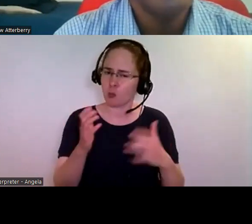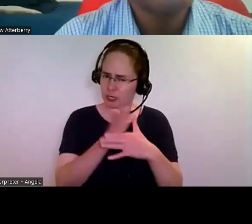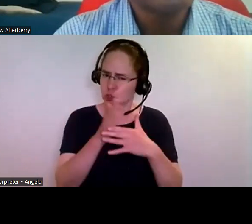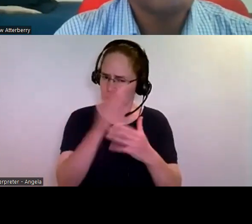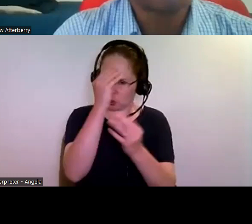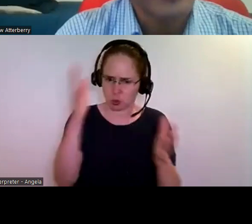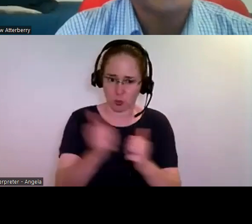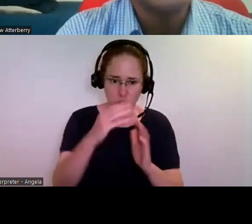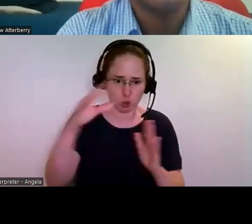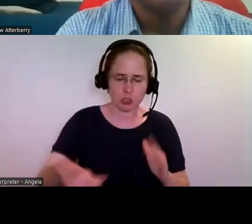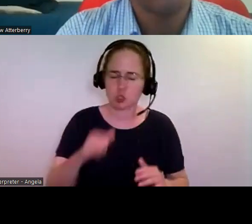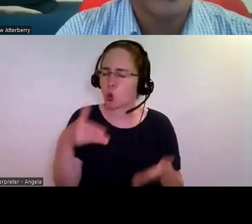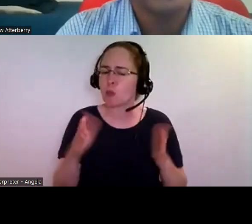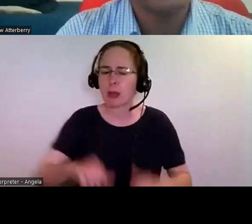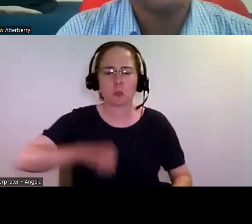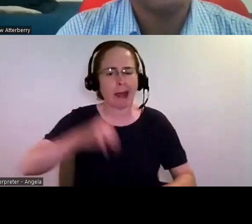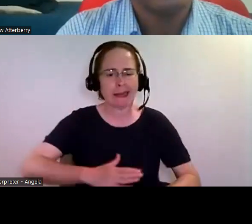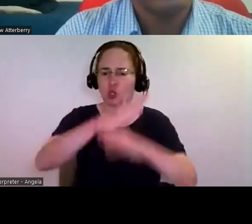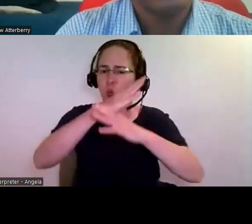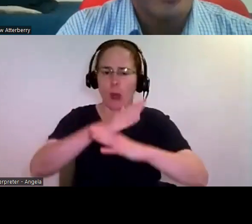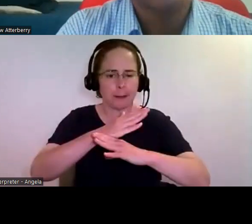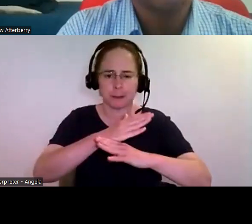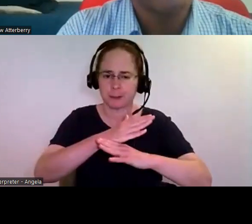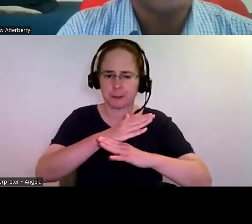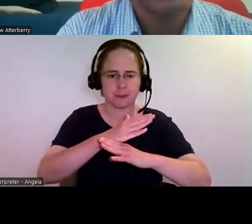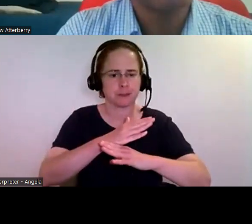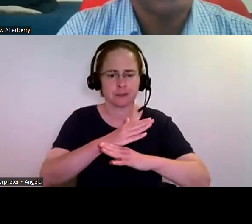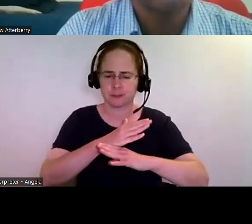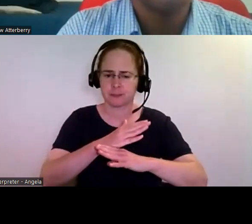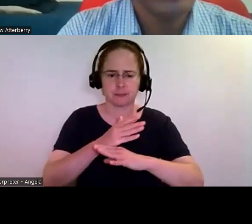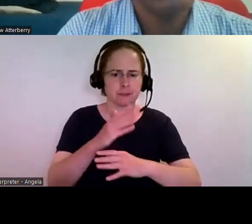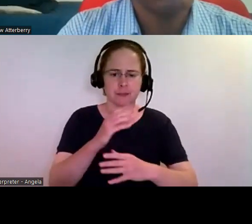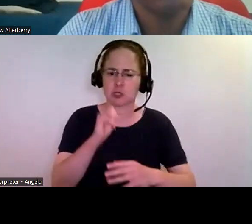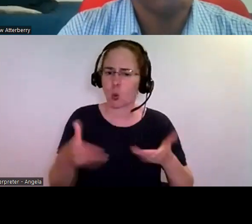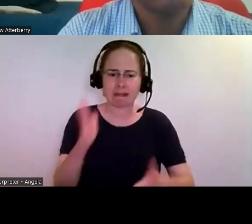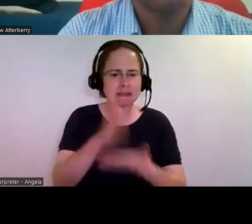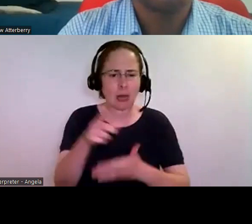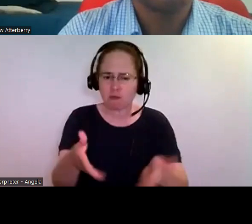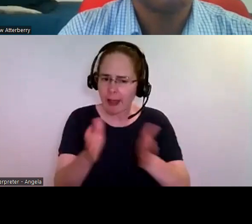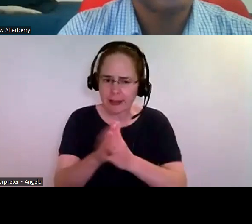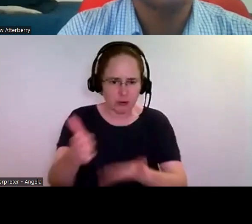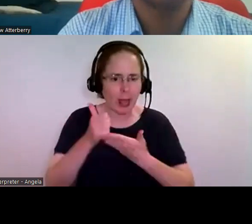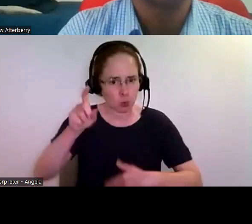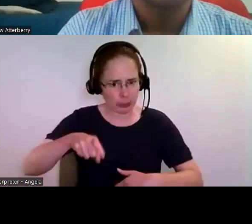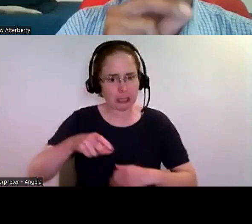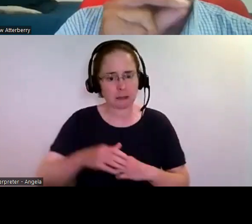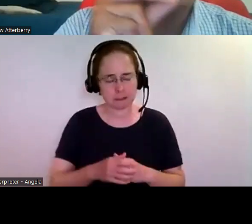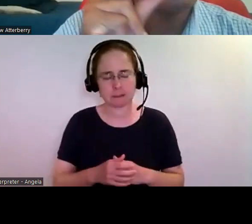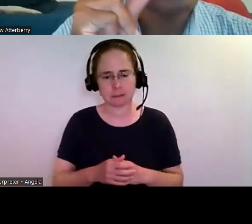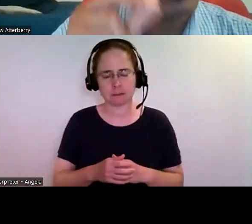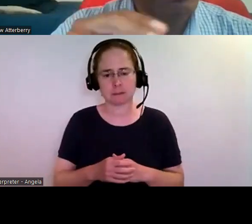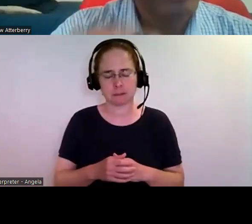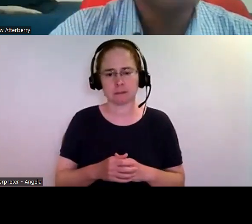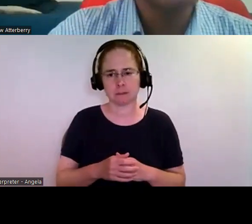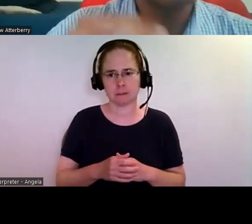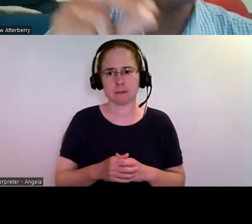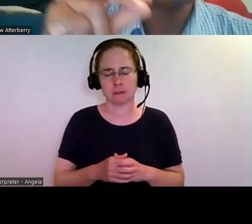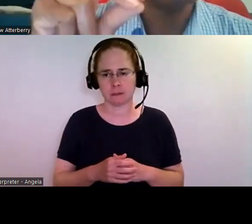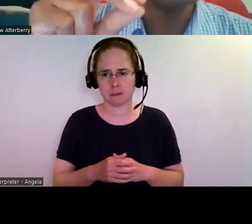never let pride get in your way of asking for help that you need because the principal is gonna be